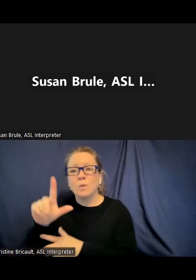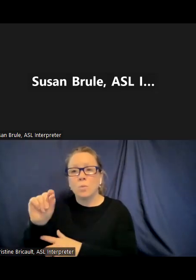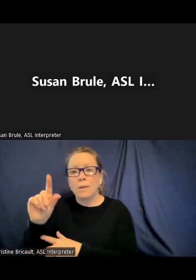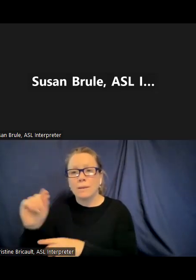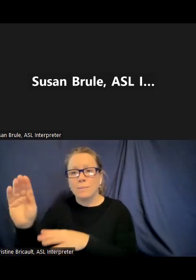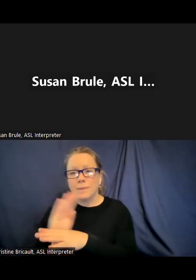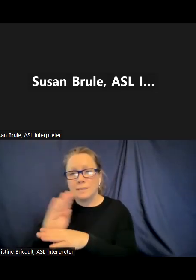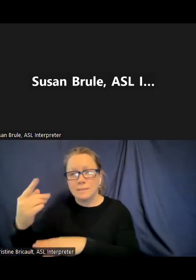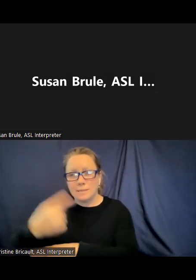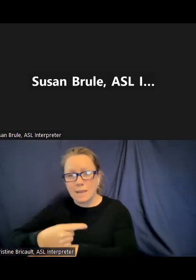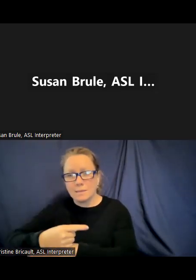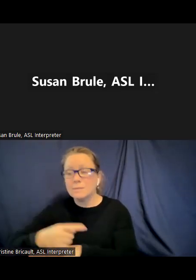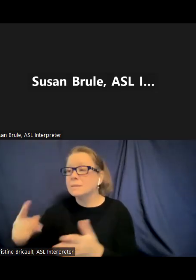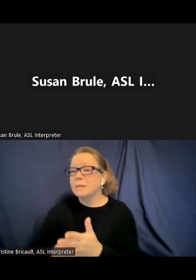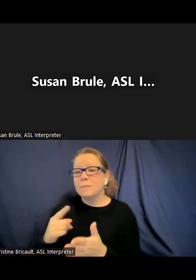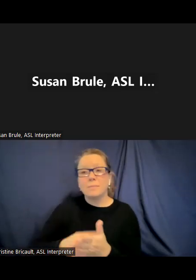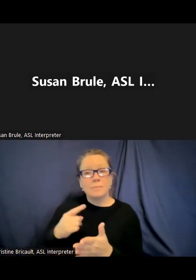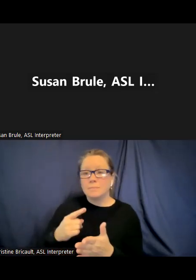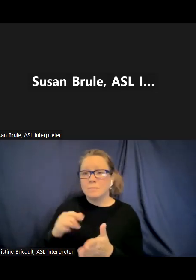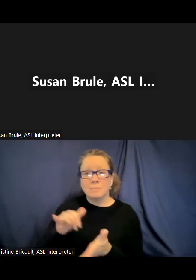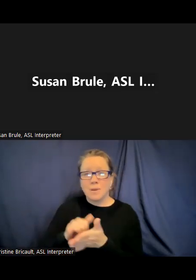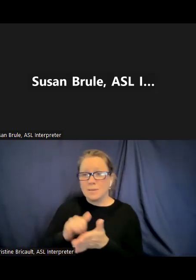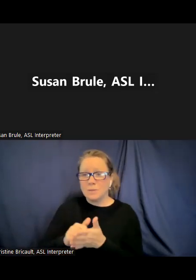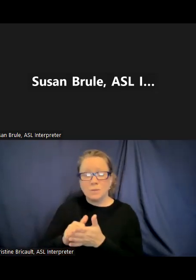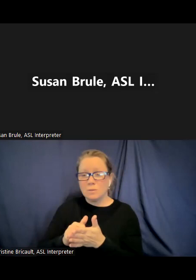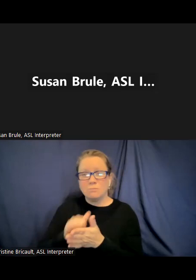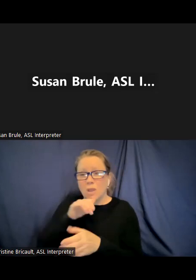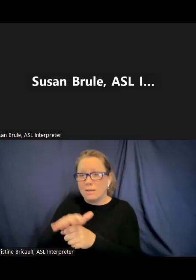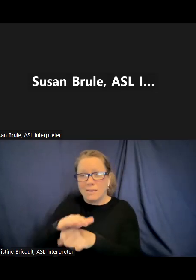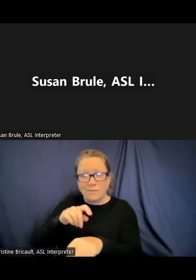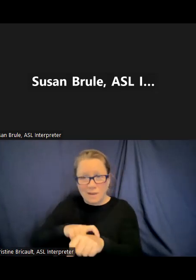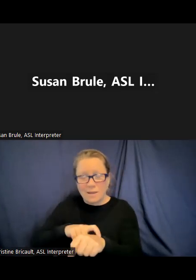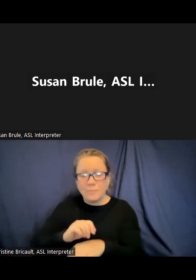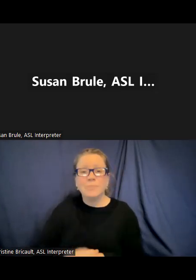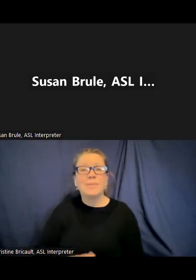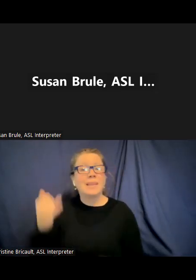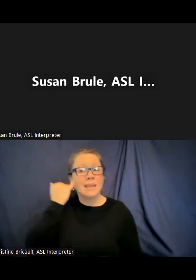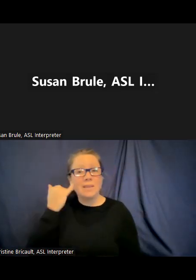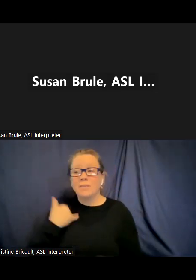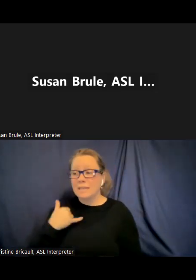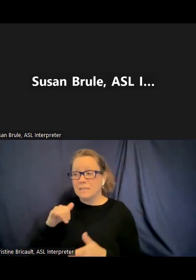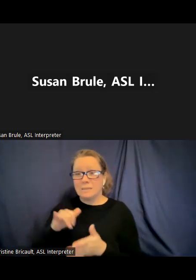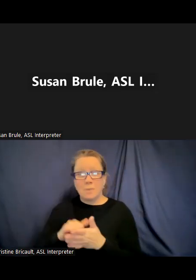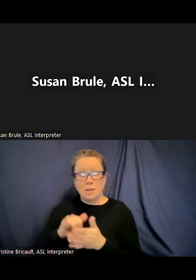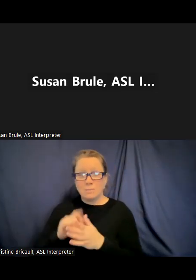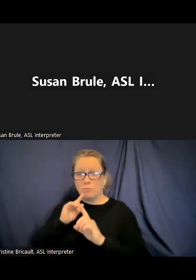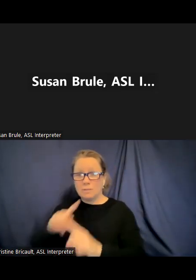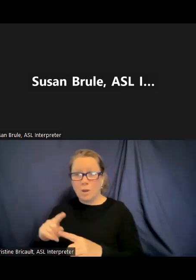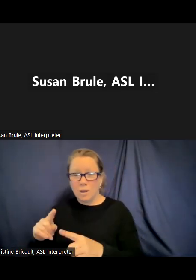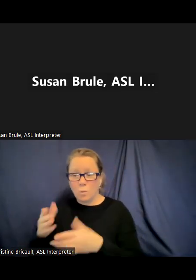Sometimes that's not possible. And if it's not possible to respond within 20 business days,